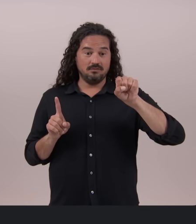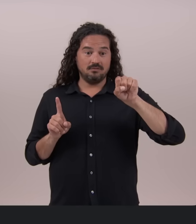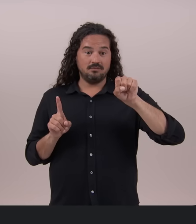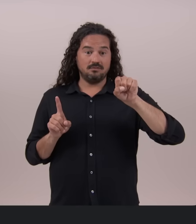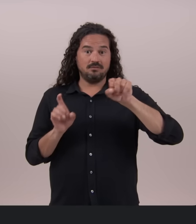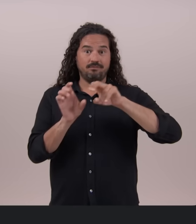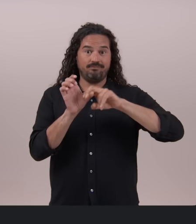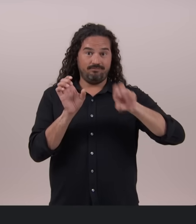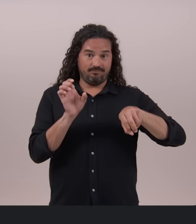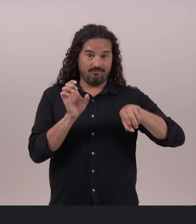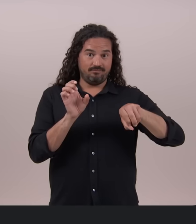And then Confirm Journey.